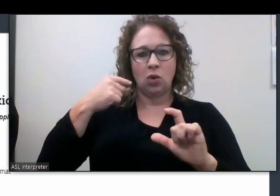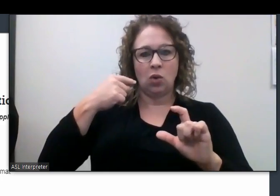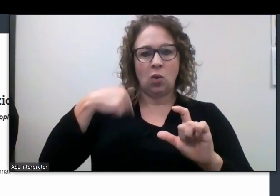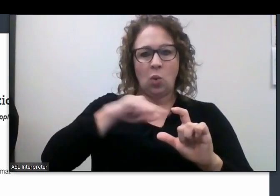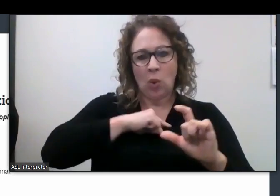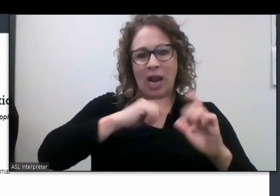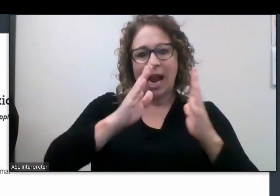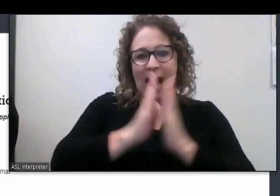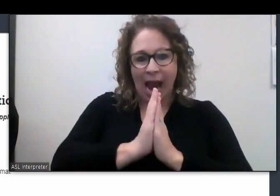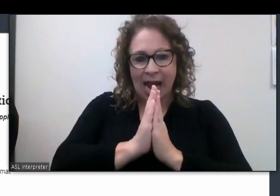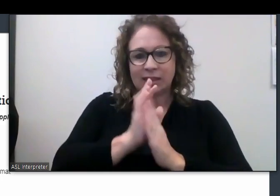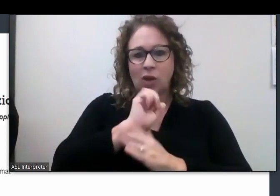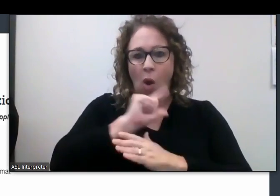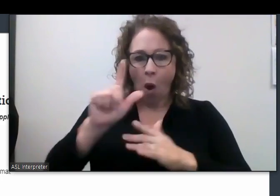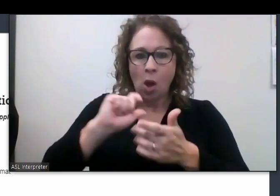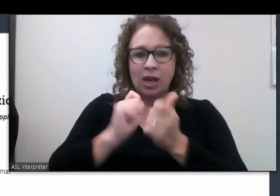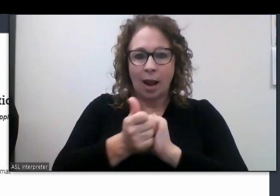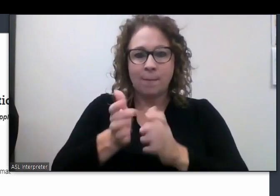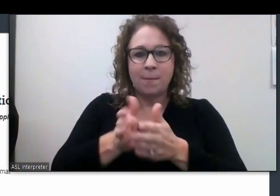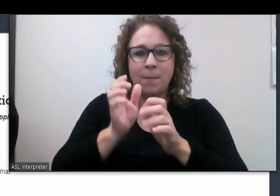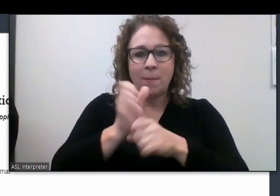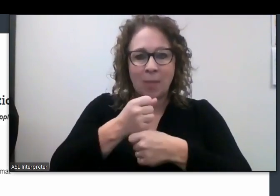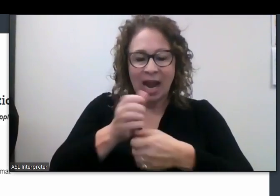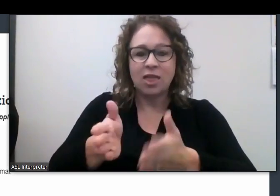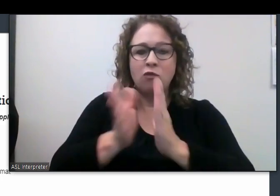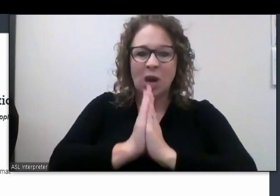but asks participants to make requests with 9 days advance.